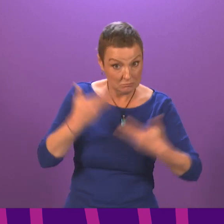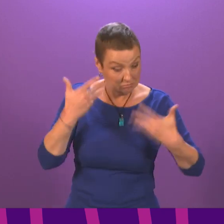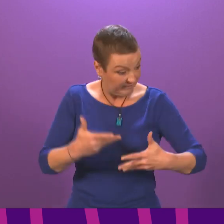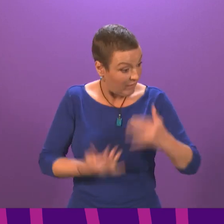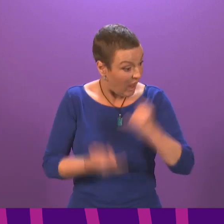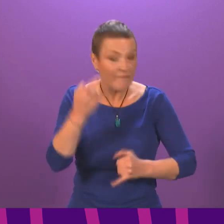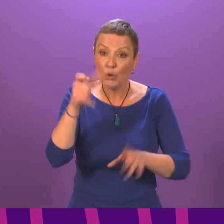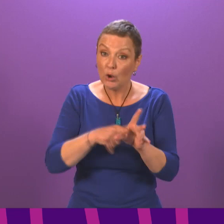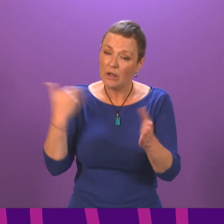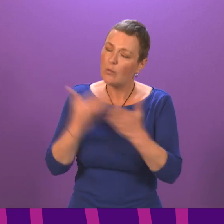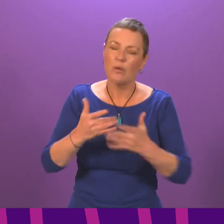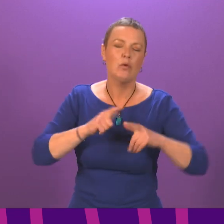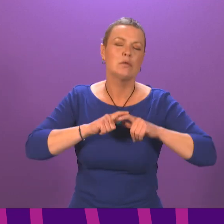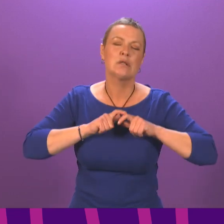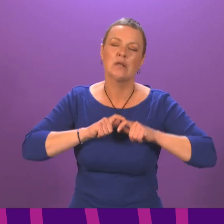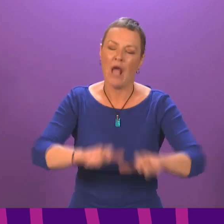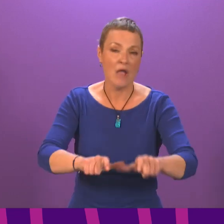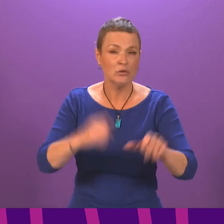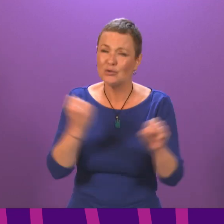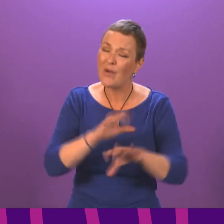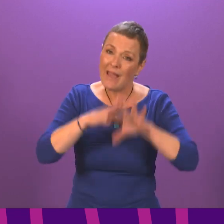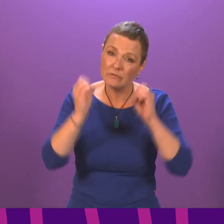few years, the Scottish Government will continue to do everything that we possibly can to support